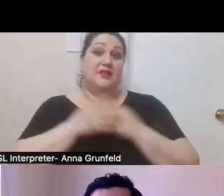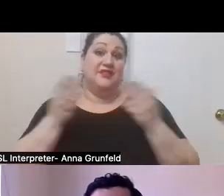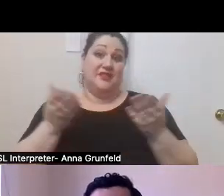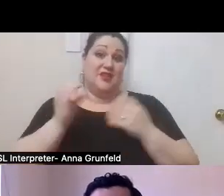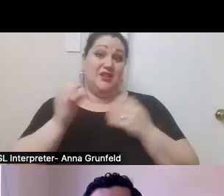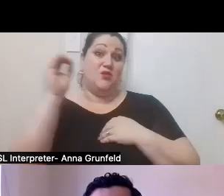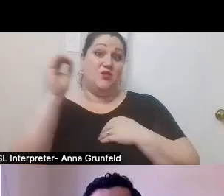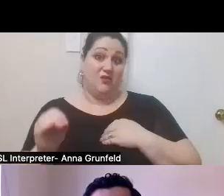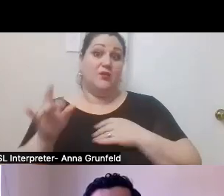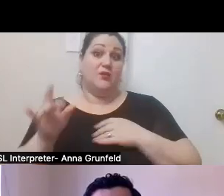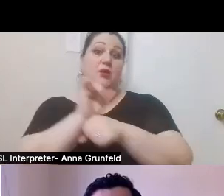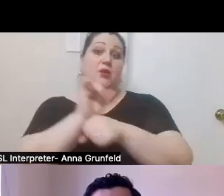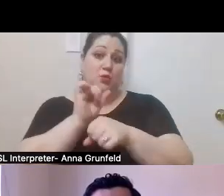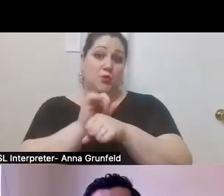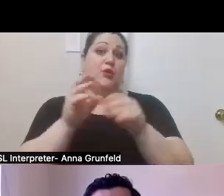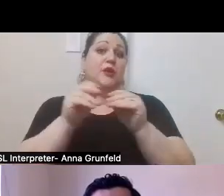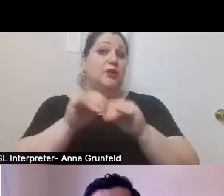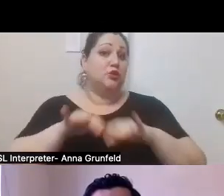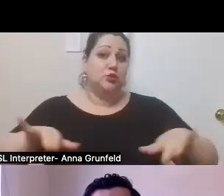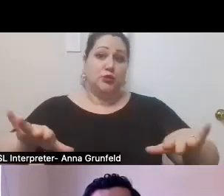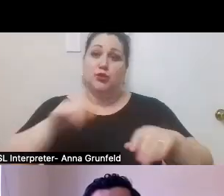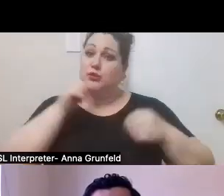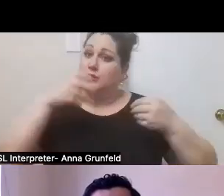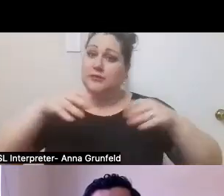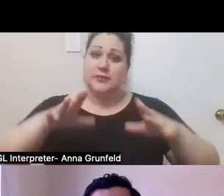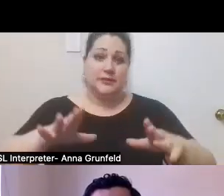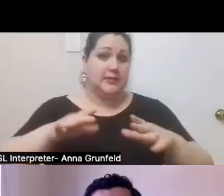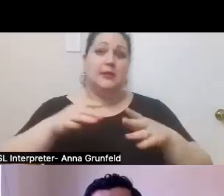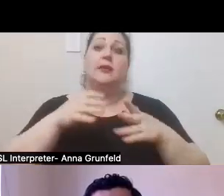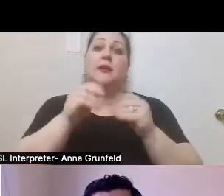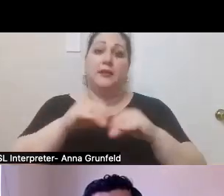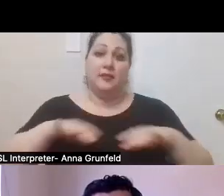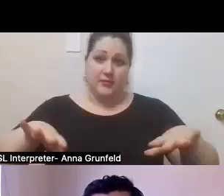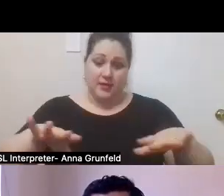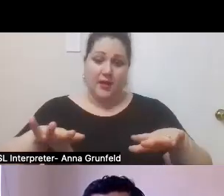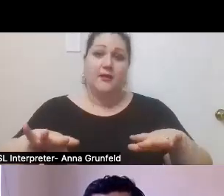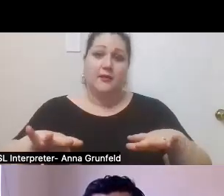unseated territory of the Algonquin Anishinaabe people.